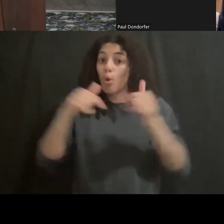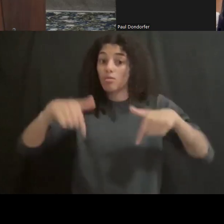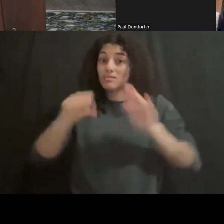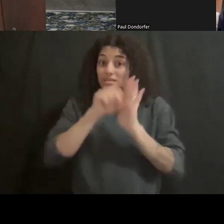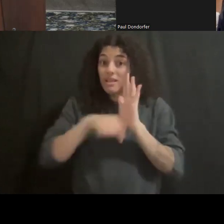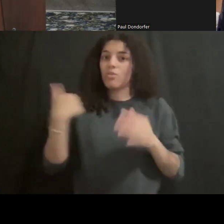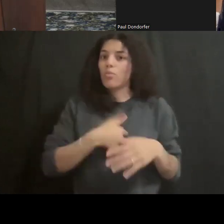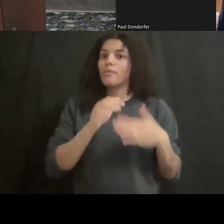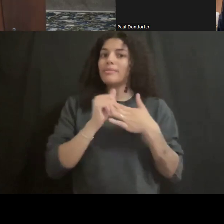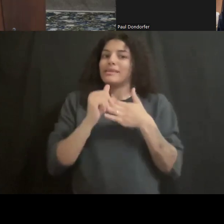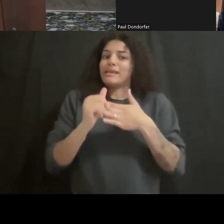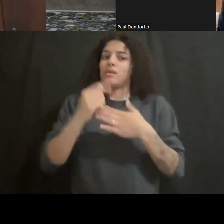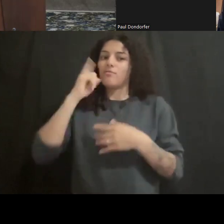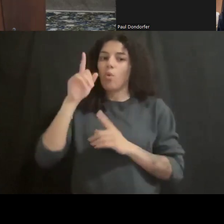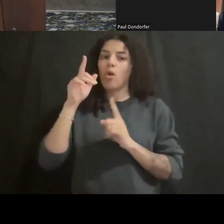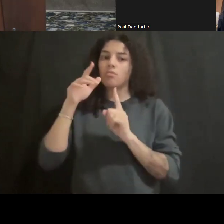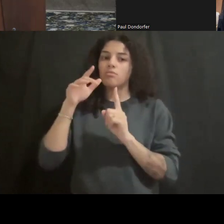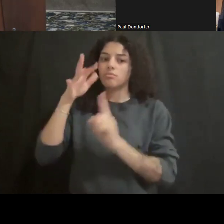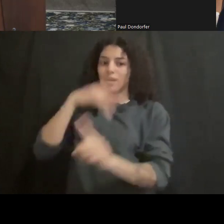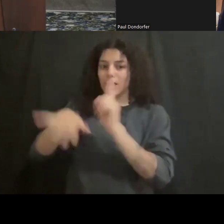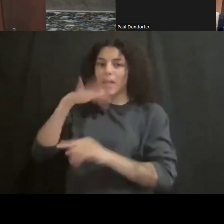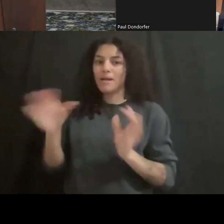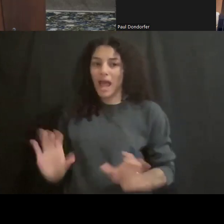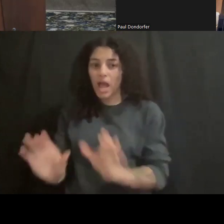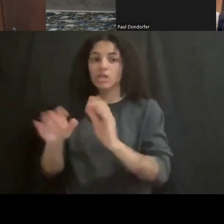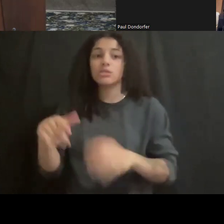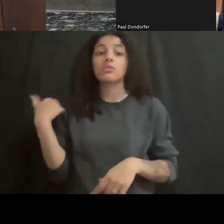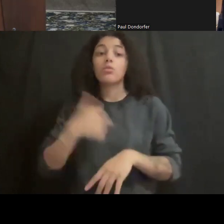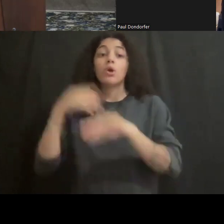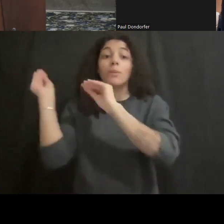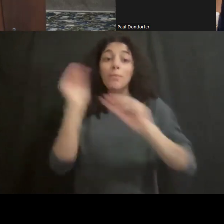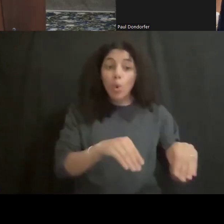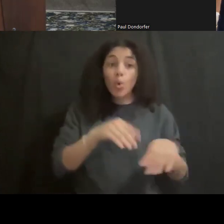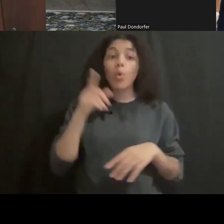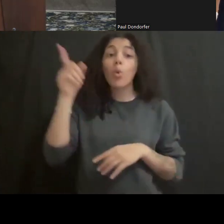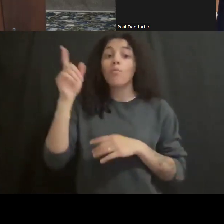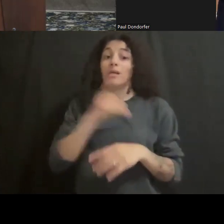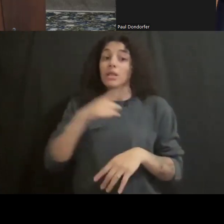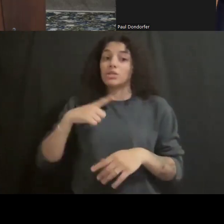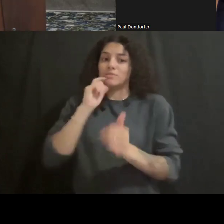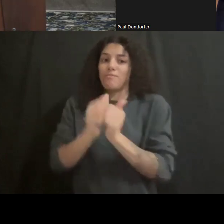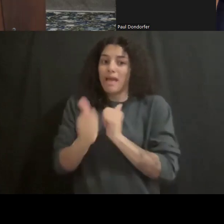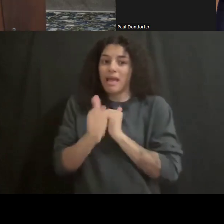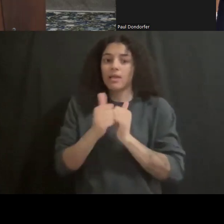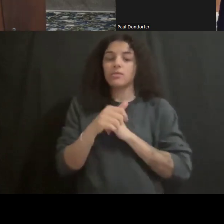York passed the Climate Legislation and Community Protection Act CLCPA And additionally additionally